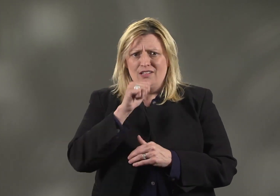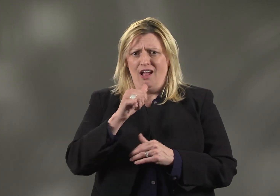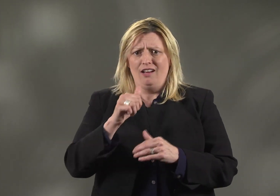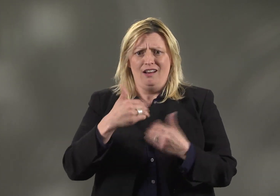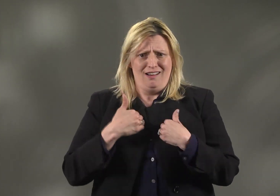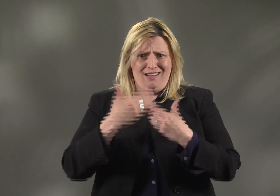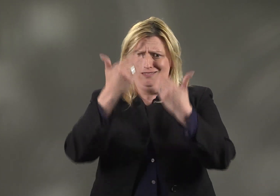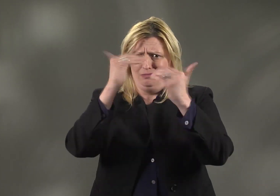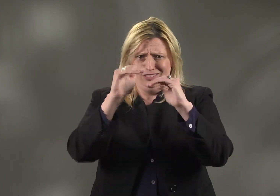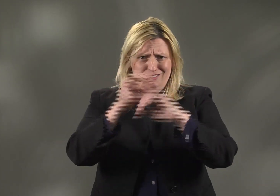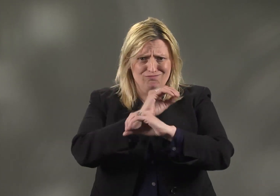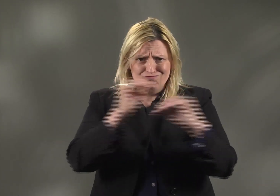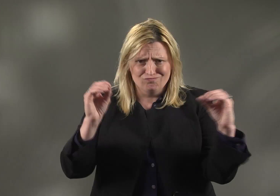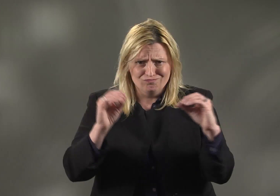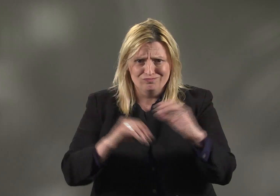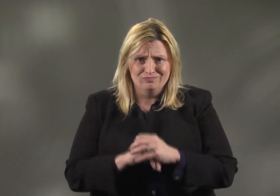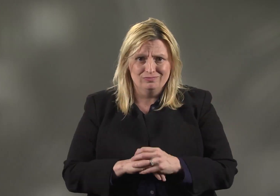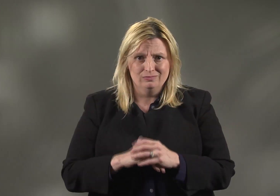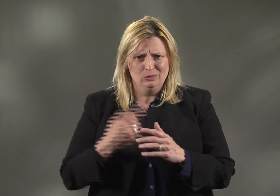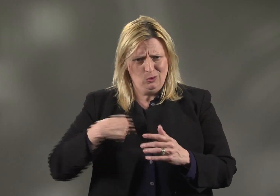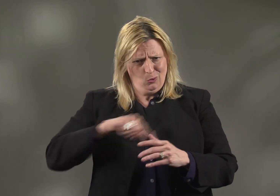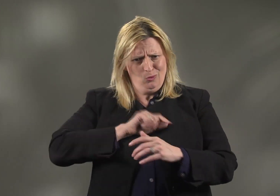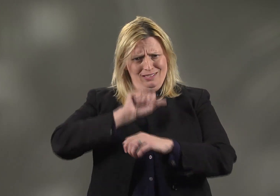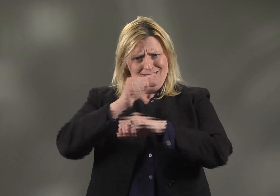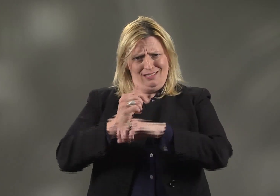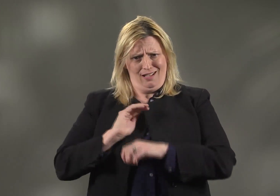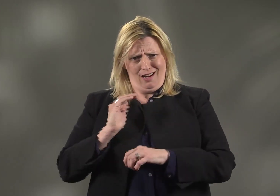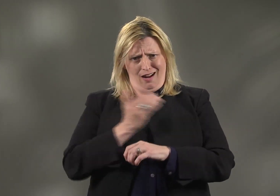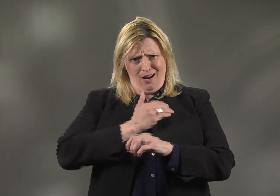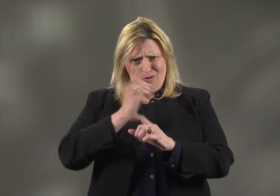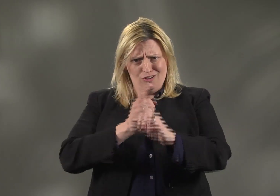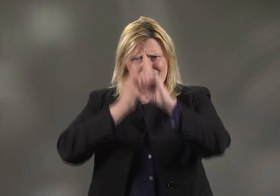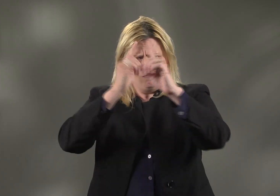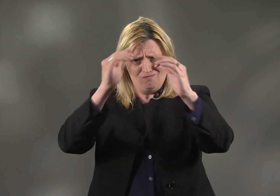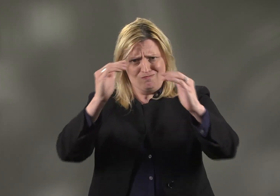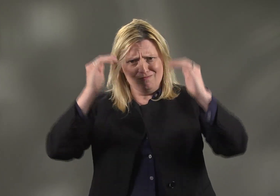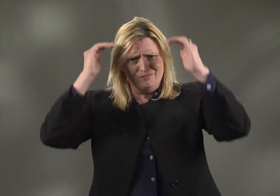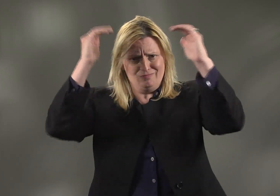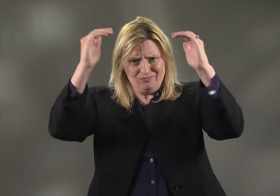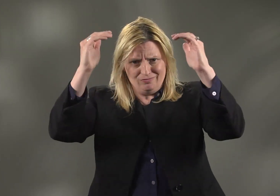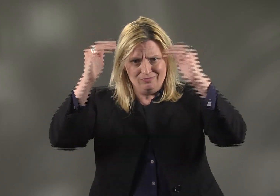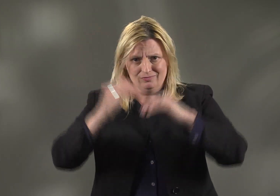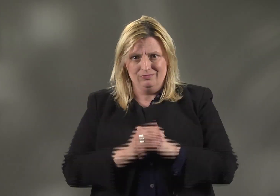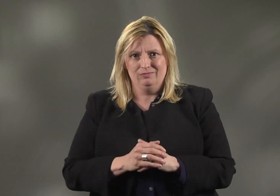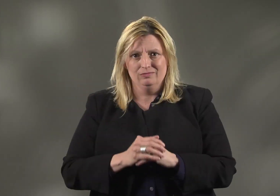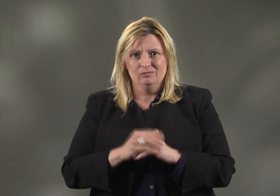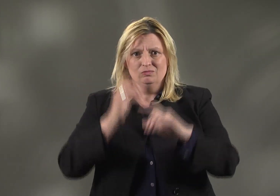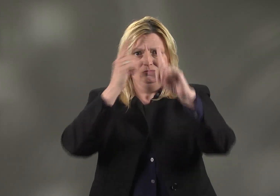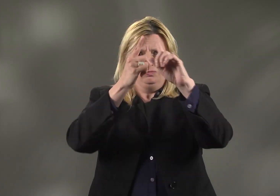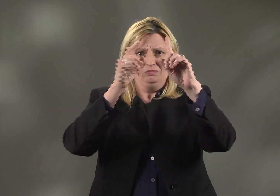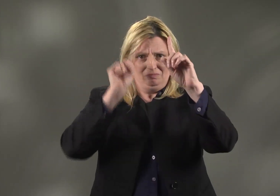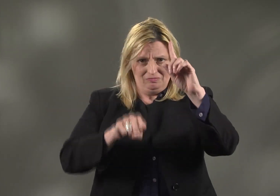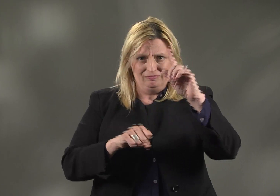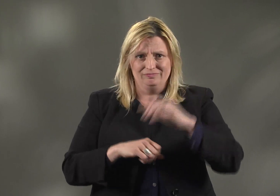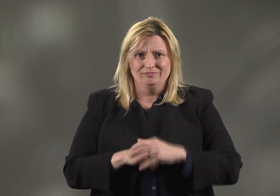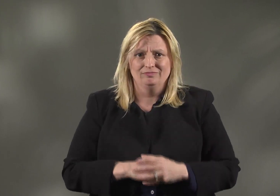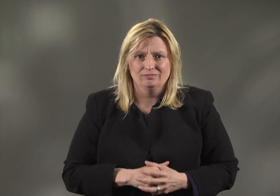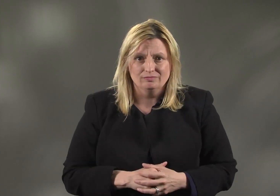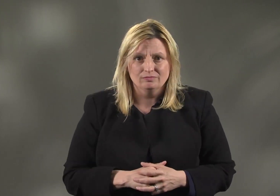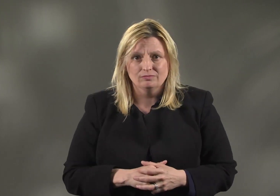and it does not have limitations. We set our own high bar. We reach our own goals.